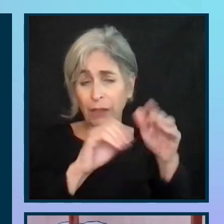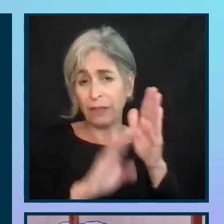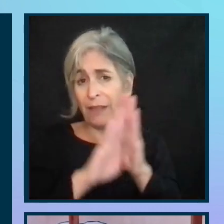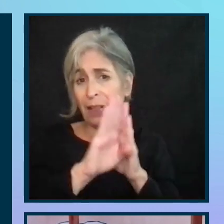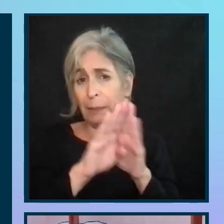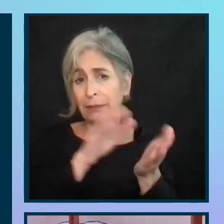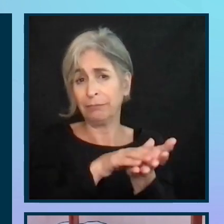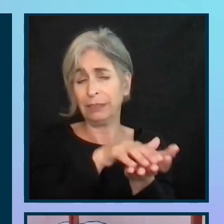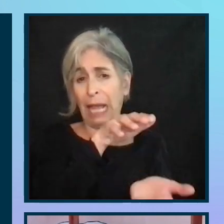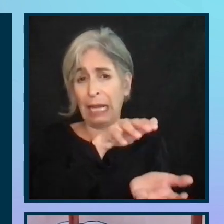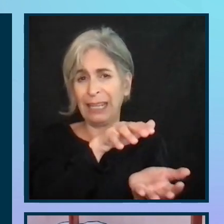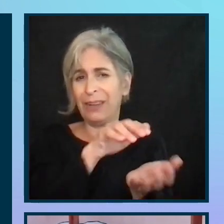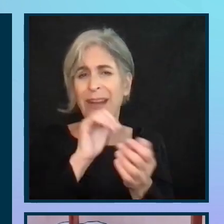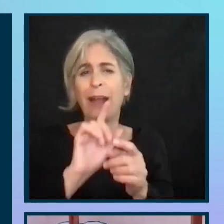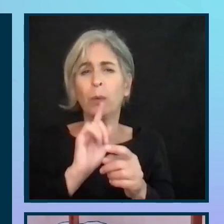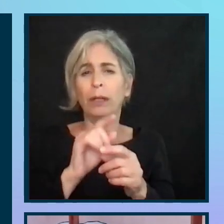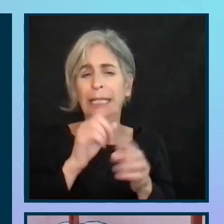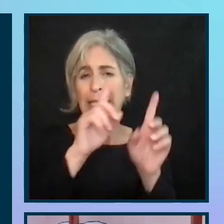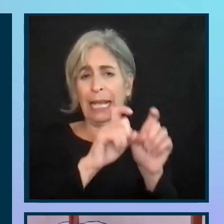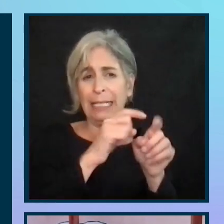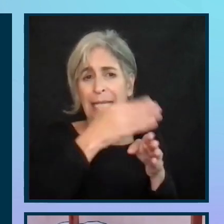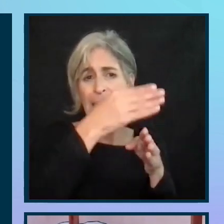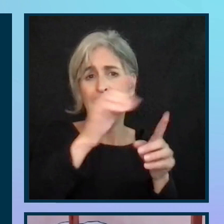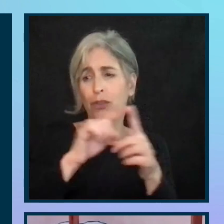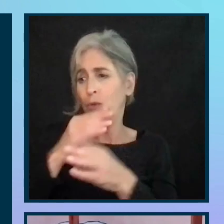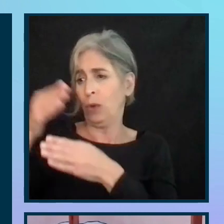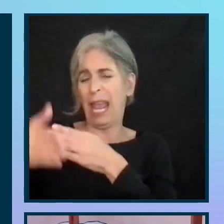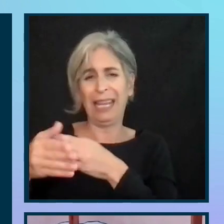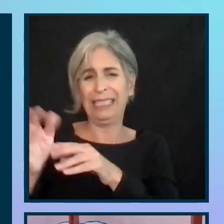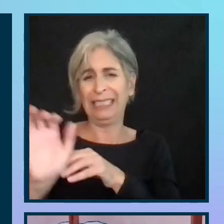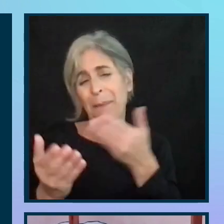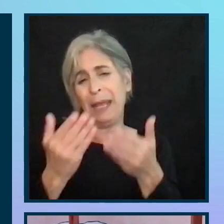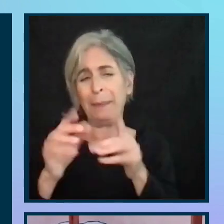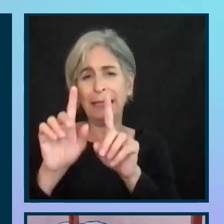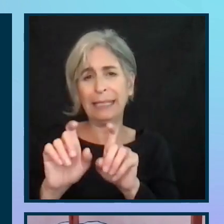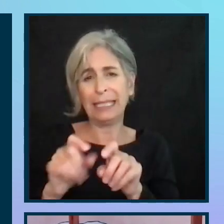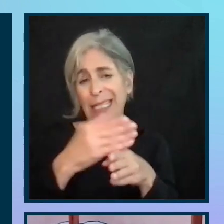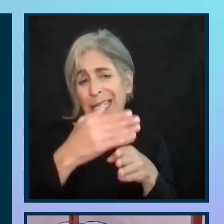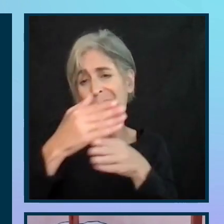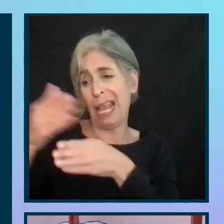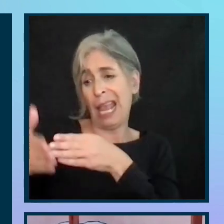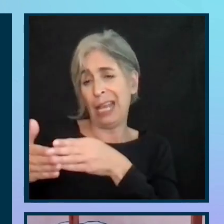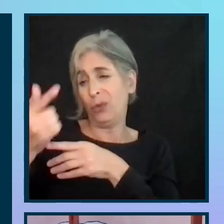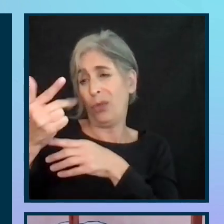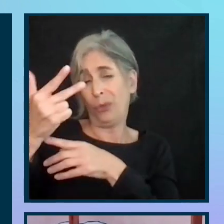we're not really testing end to end; we're testing maybe end to 3/4 or something like that.